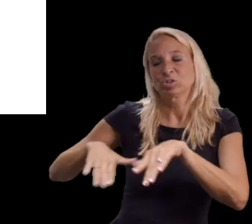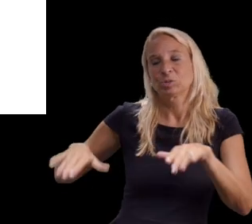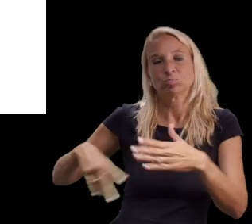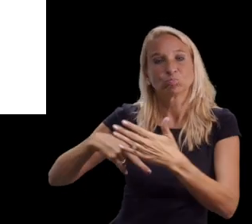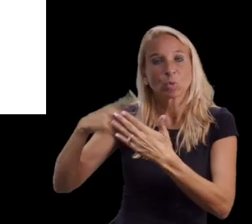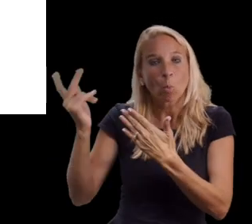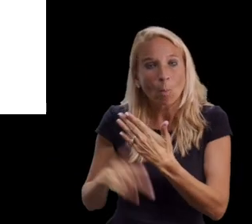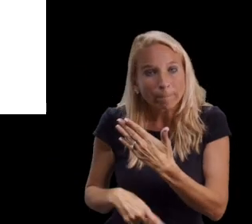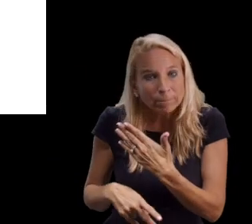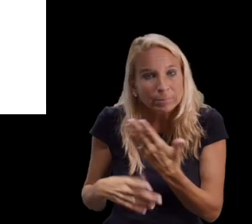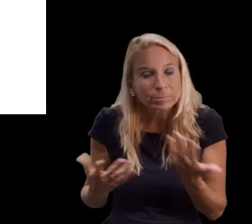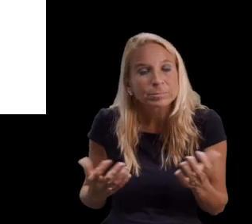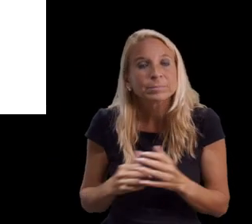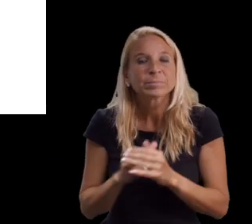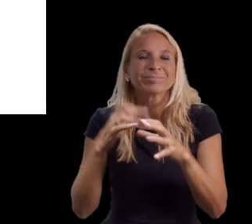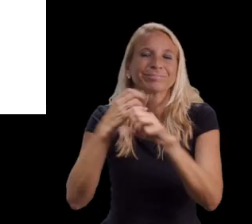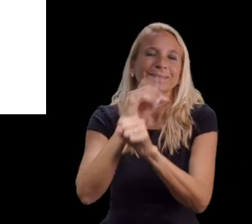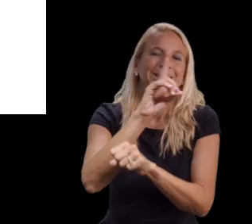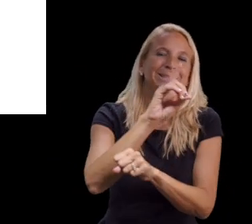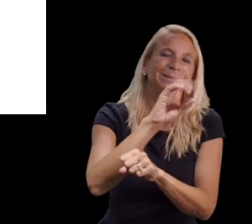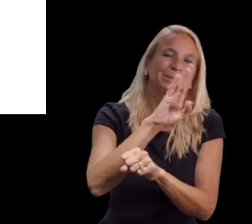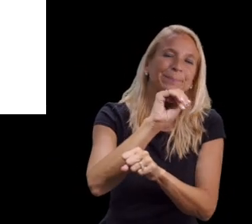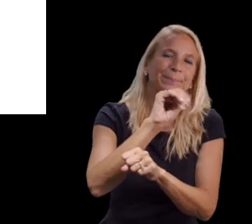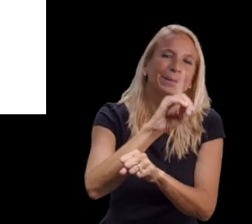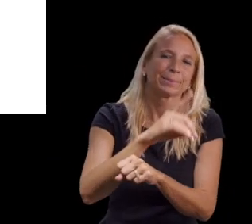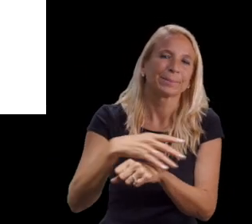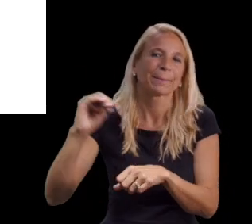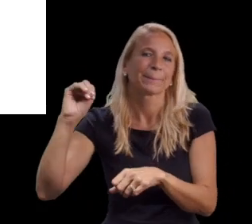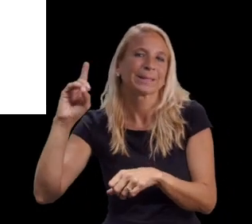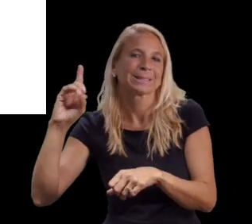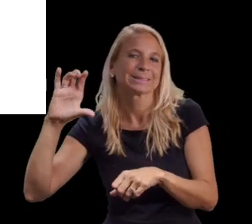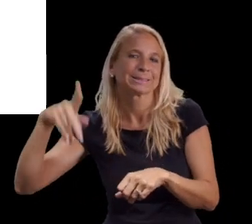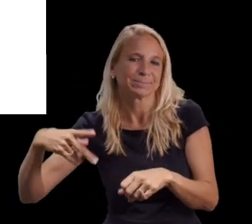Medically Dependent Children's Program or MDCP,